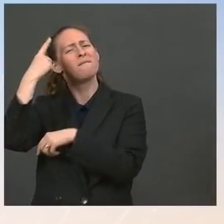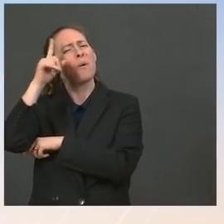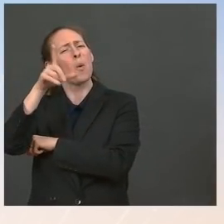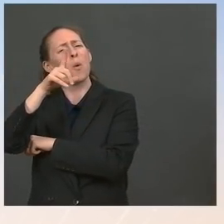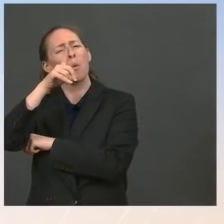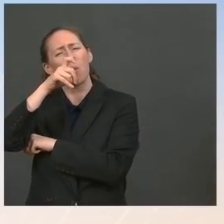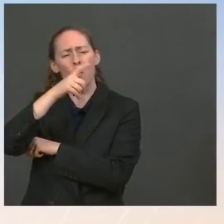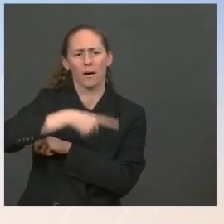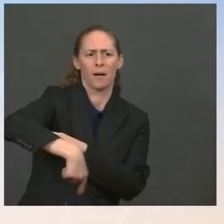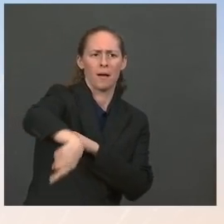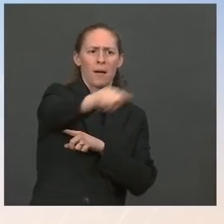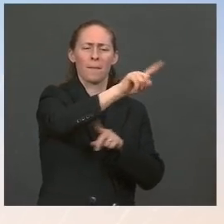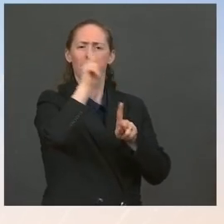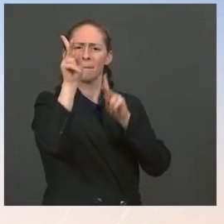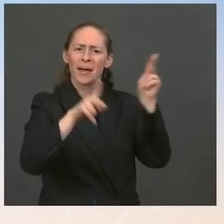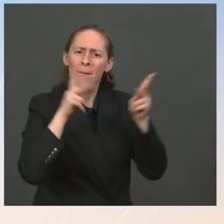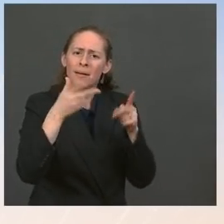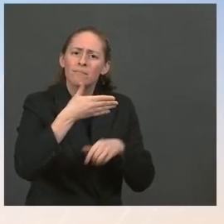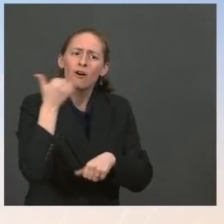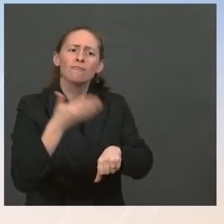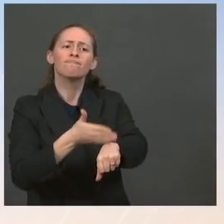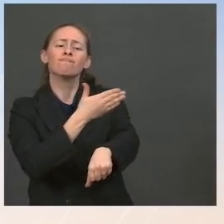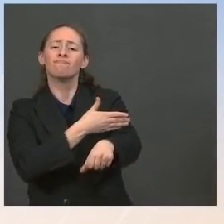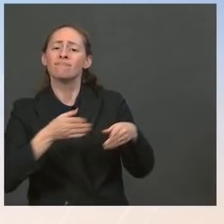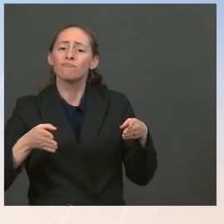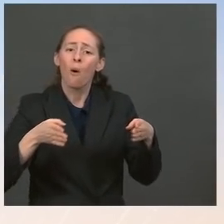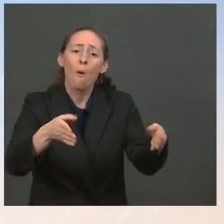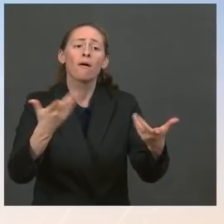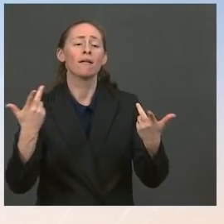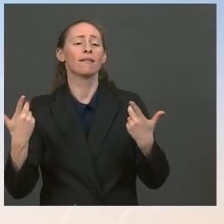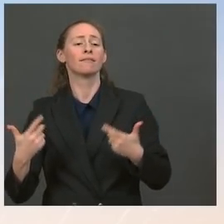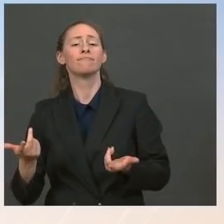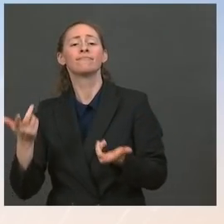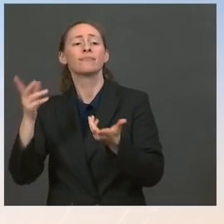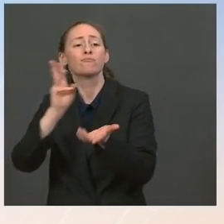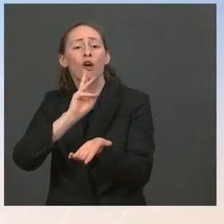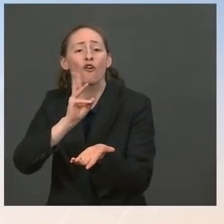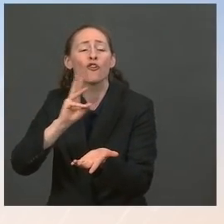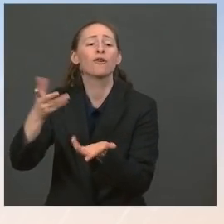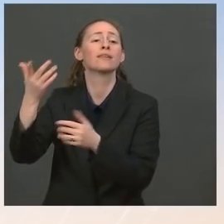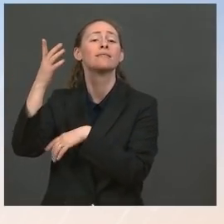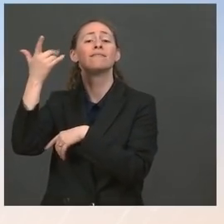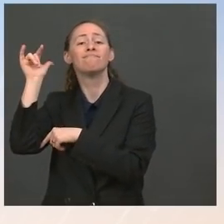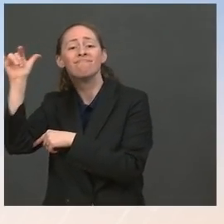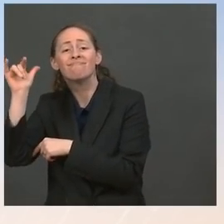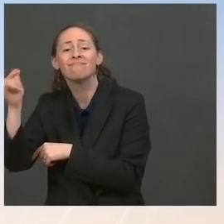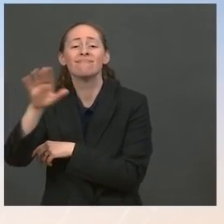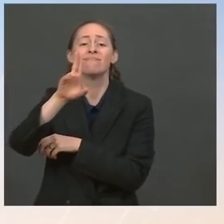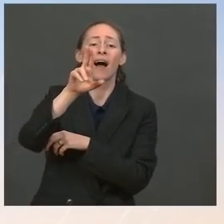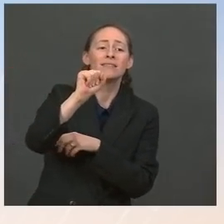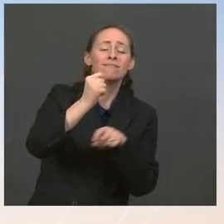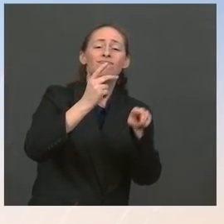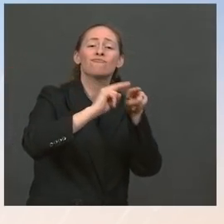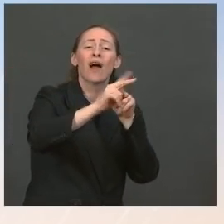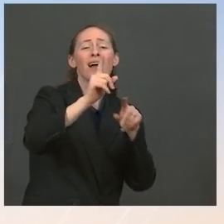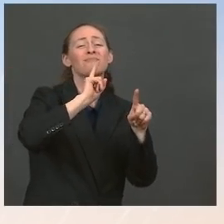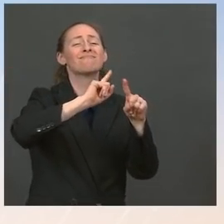and railcars, bridges, buses, ports, and airports, all while creating good-paying union jobs.